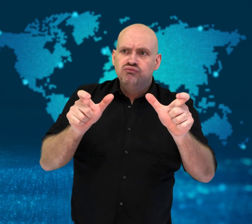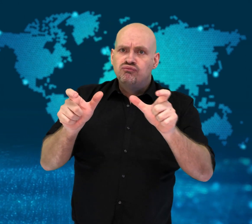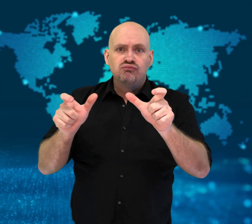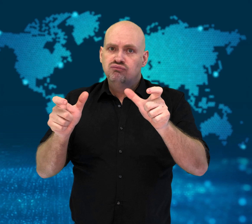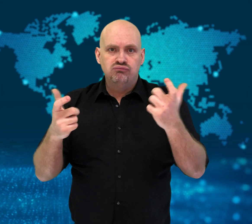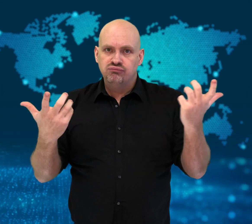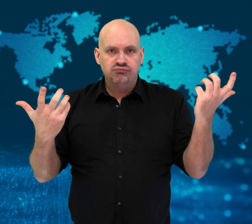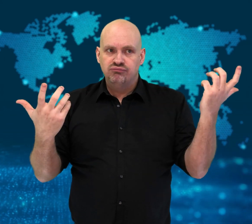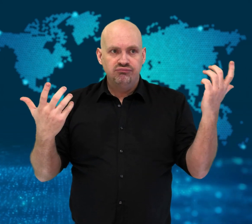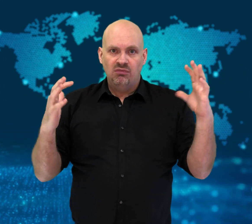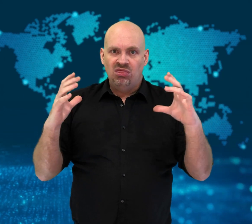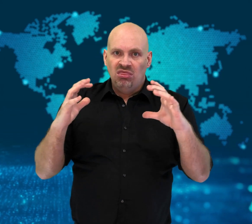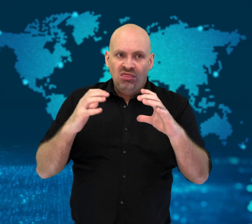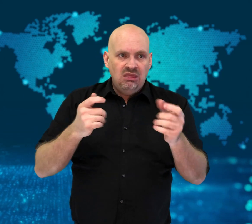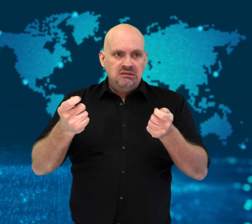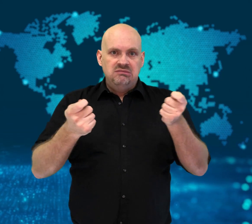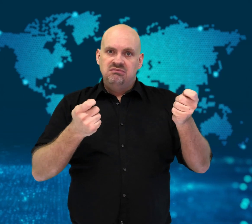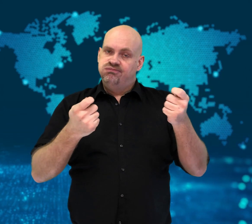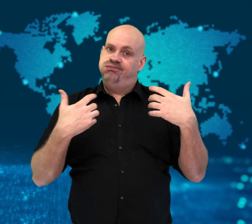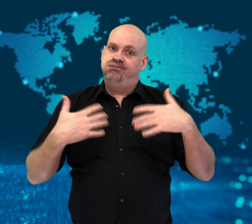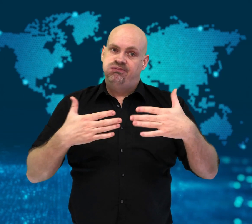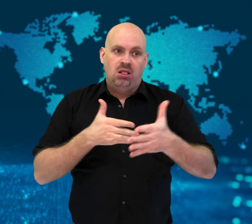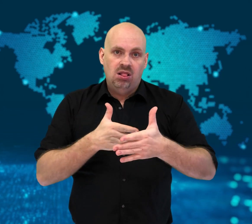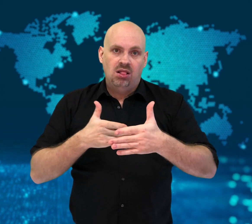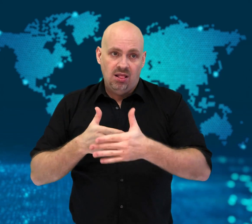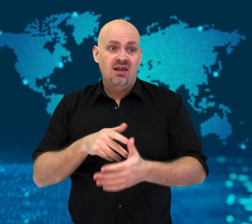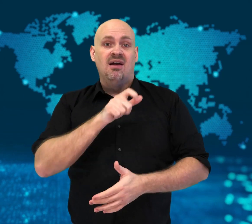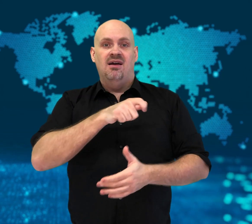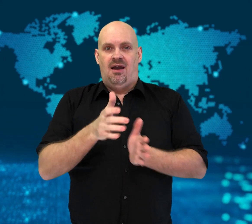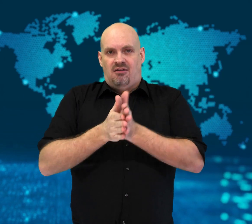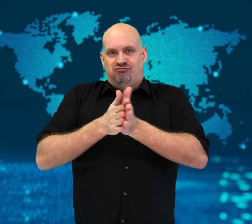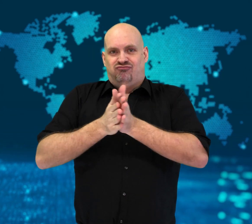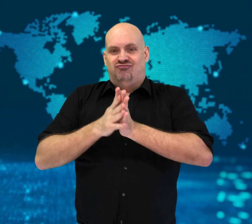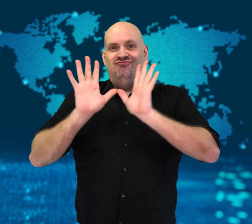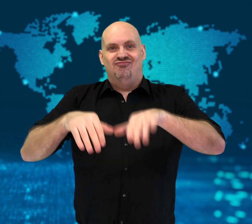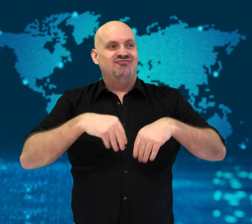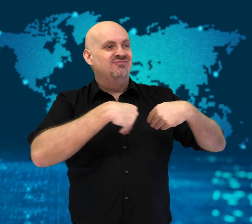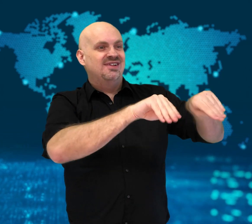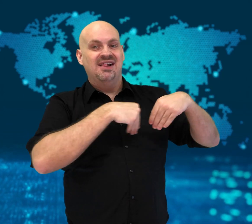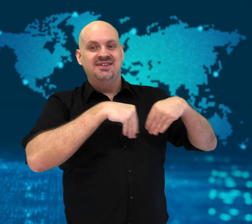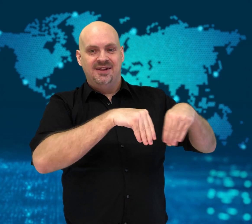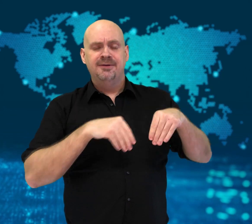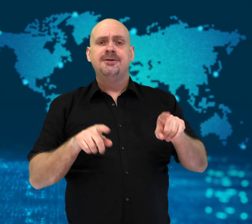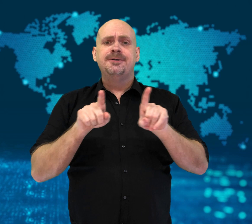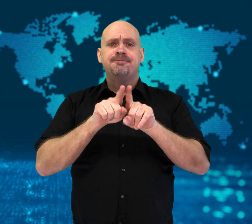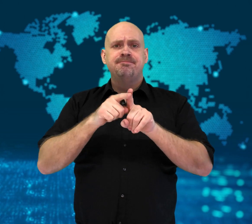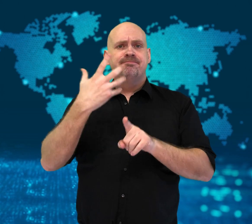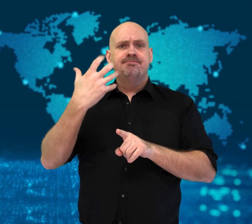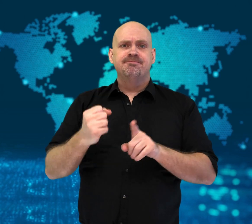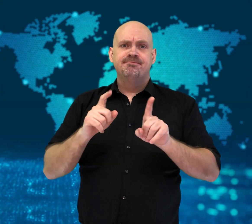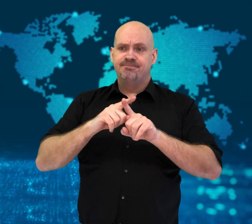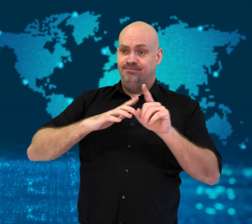Sellers have found a way to buy land in the Amazon illegally